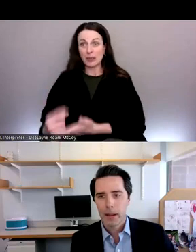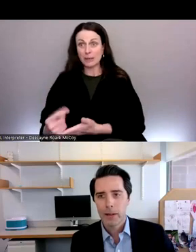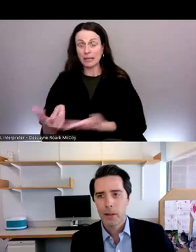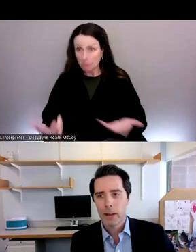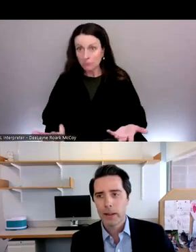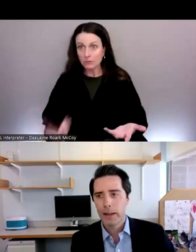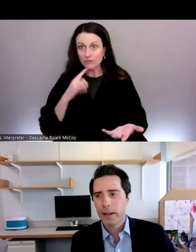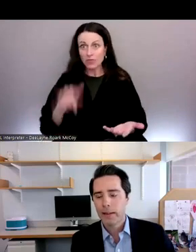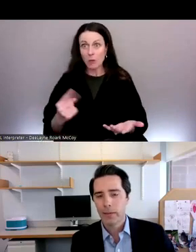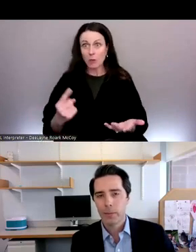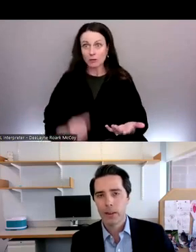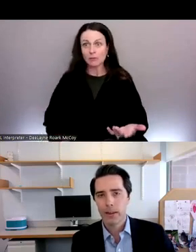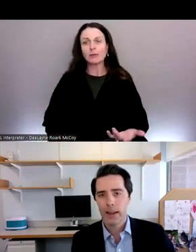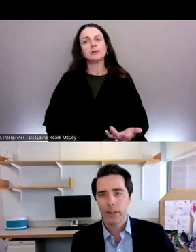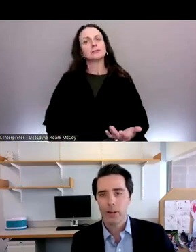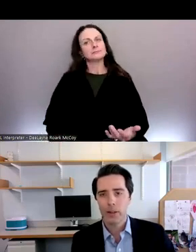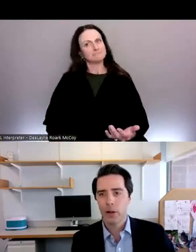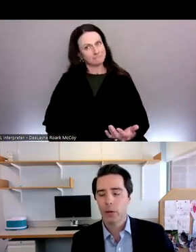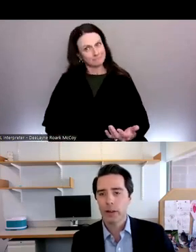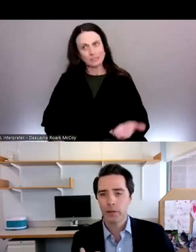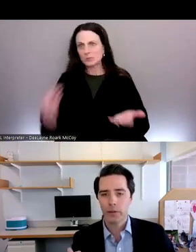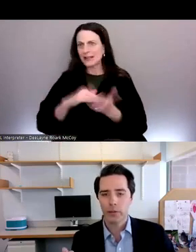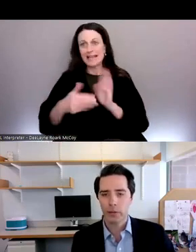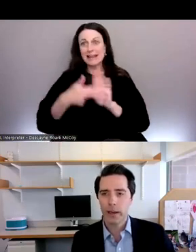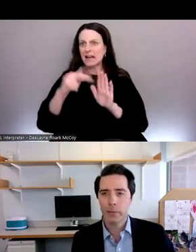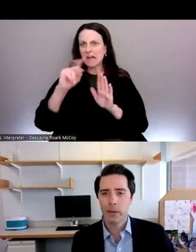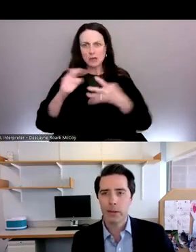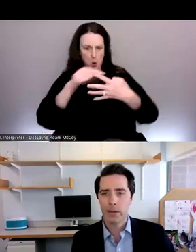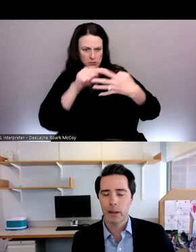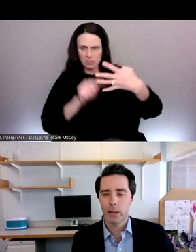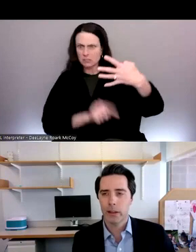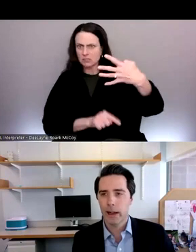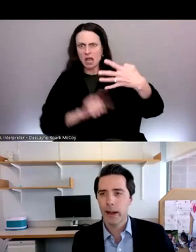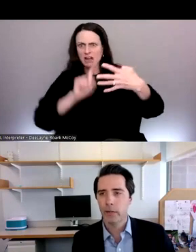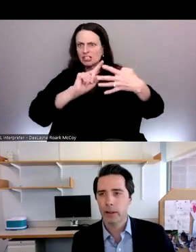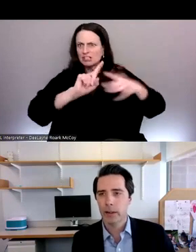and so again it's the diagnosis totally